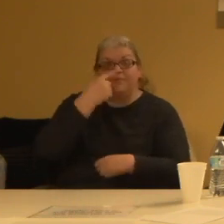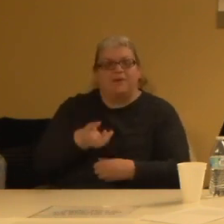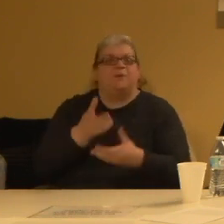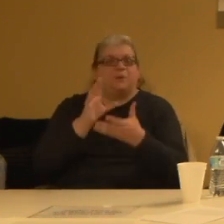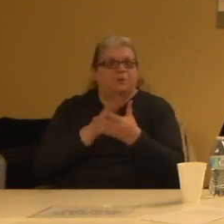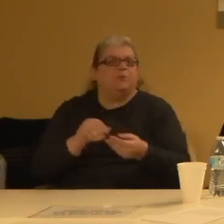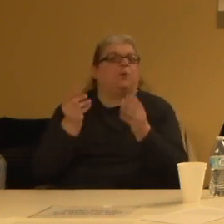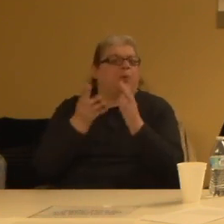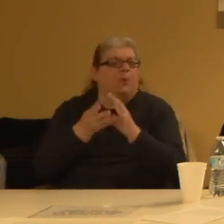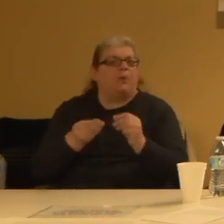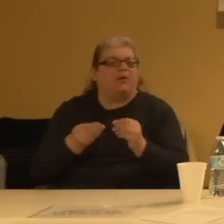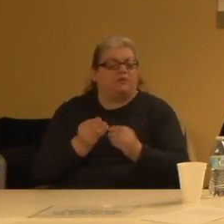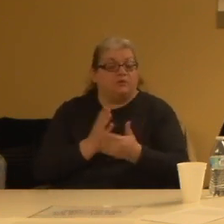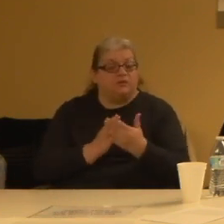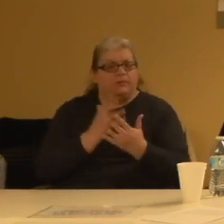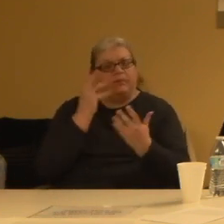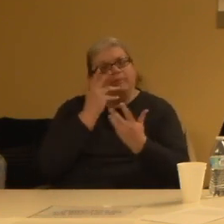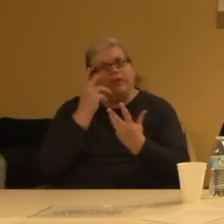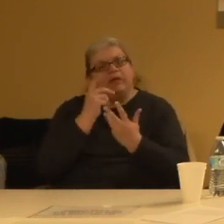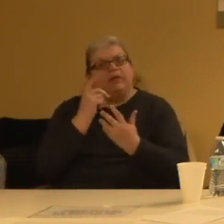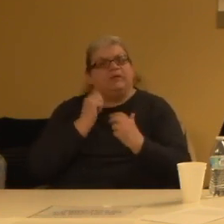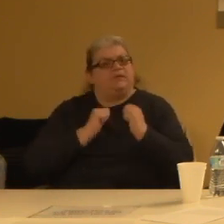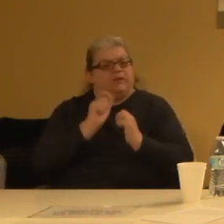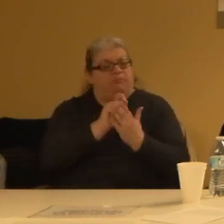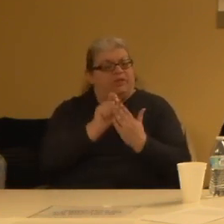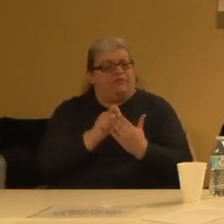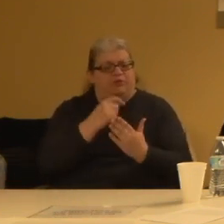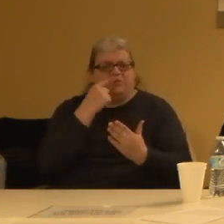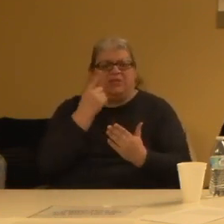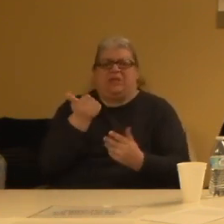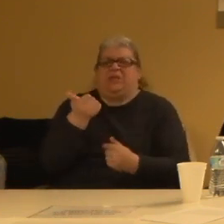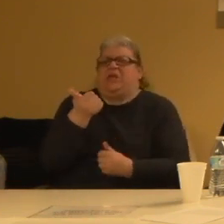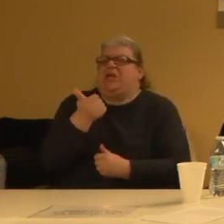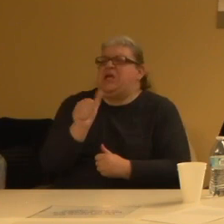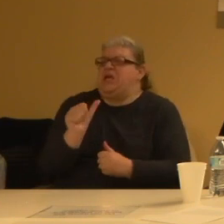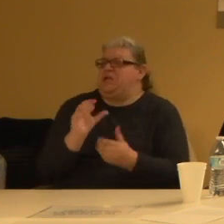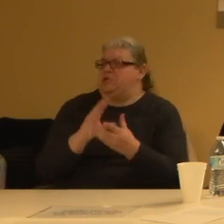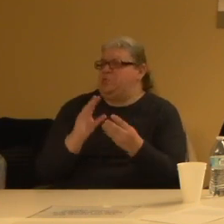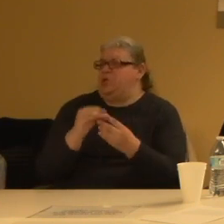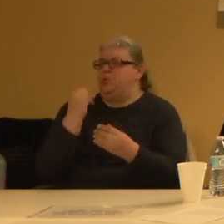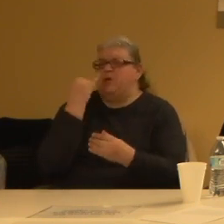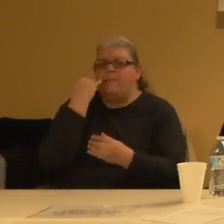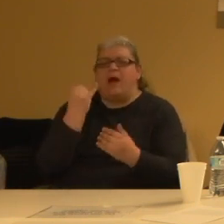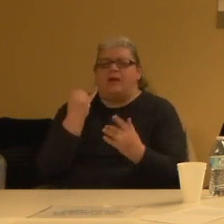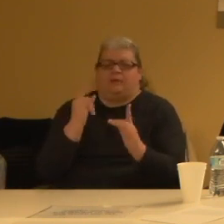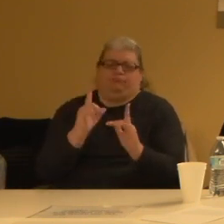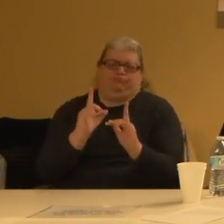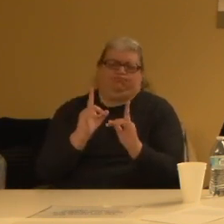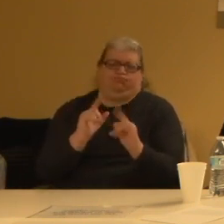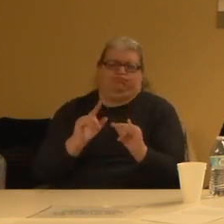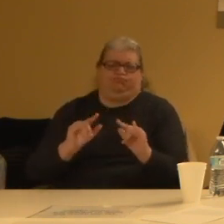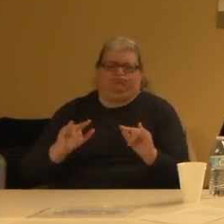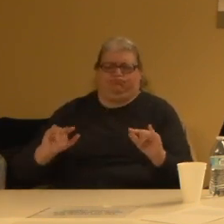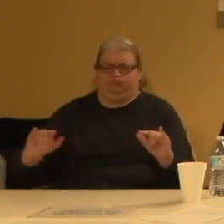any story you could imagine. There's a lot of work out there. And so if you frame it in that way,